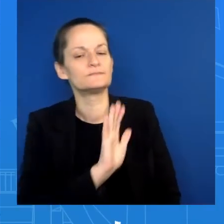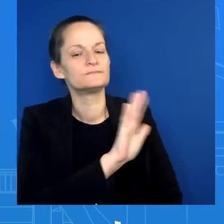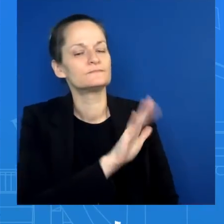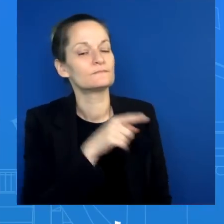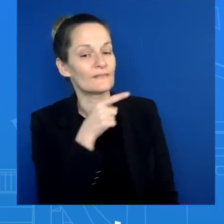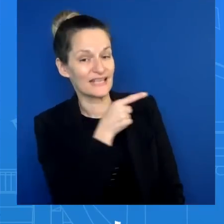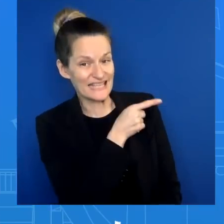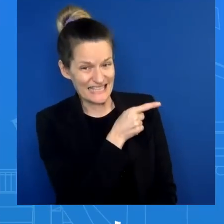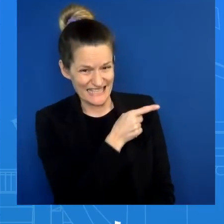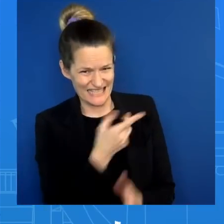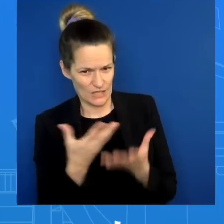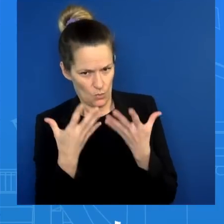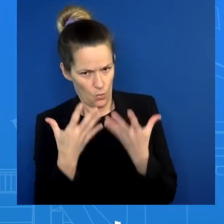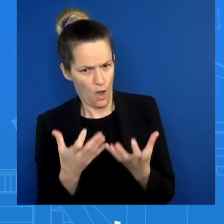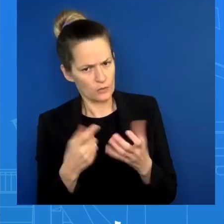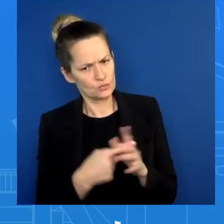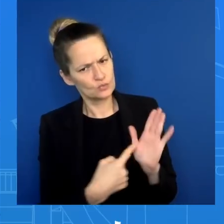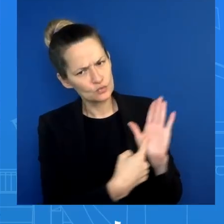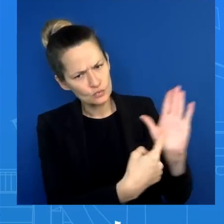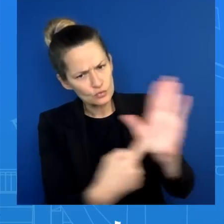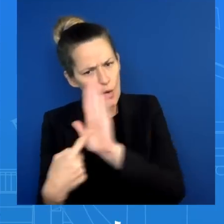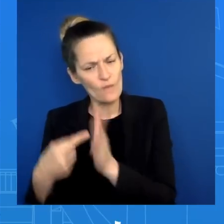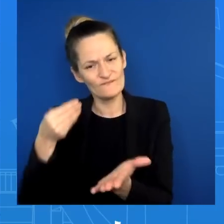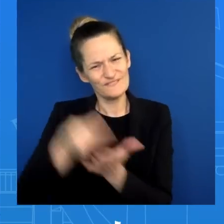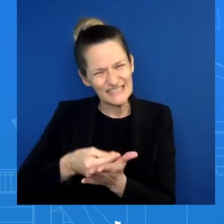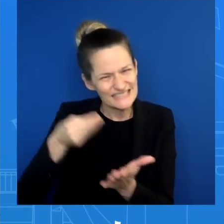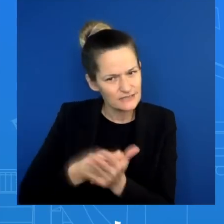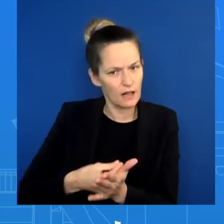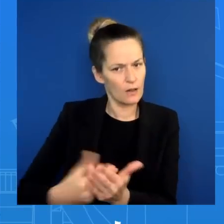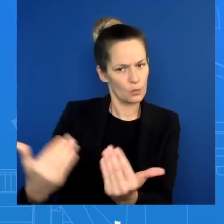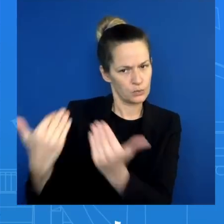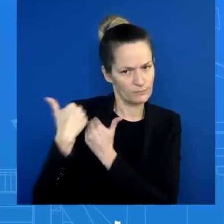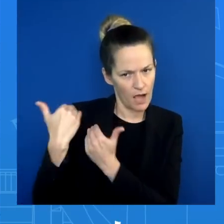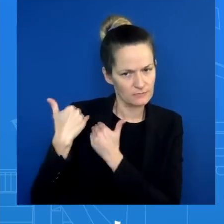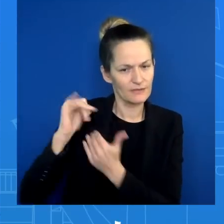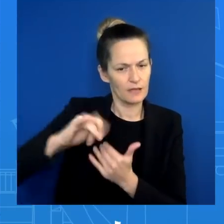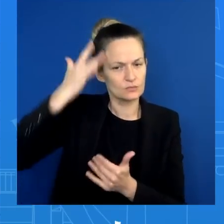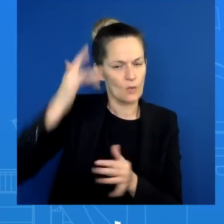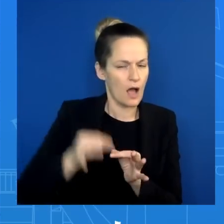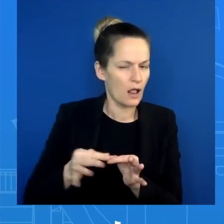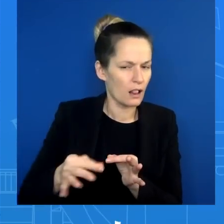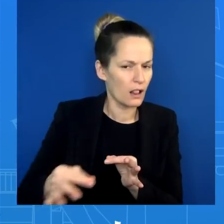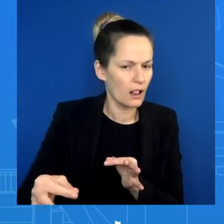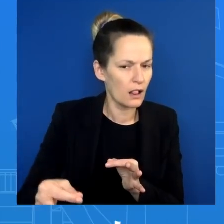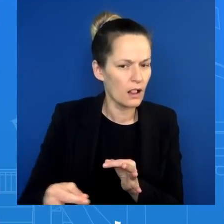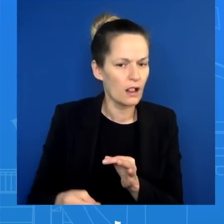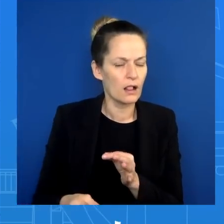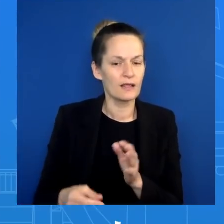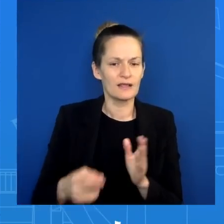I mean, I remember when you guys were asking us this question, we wanted to make sure the legal review was done. That is up on this.